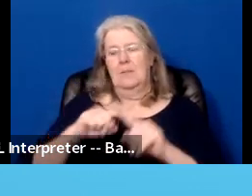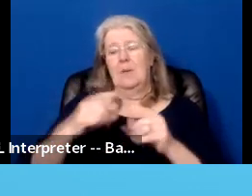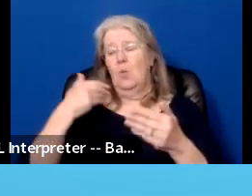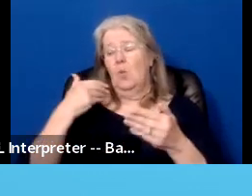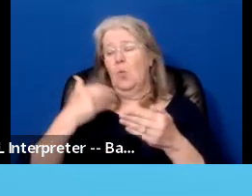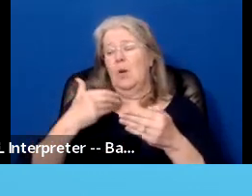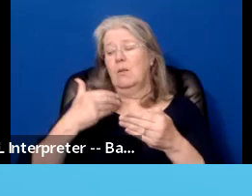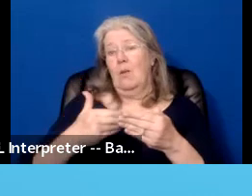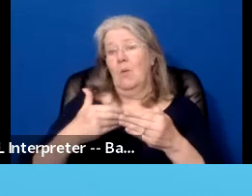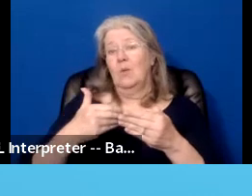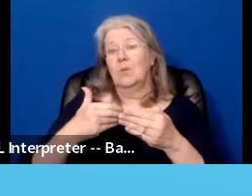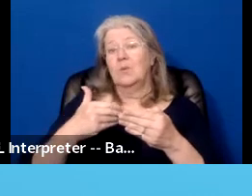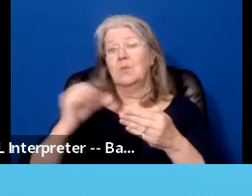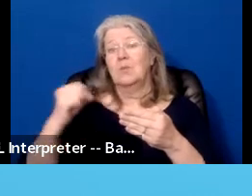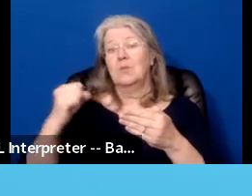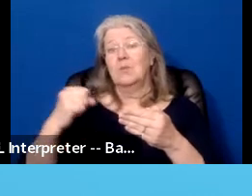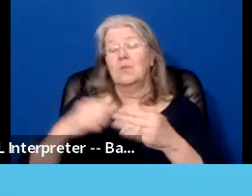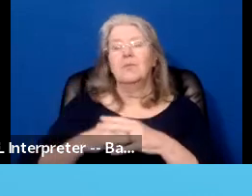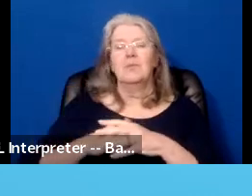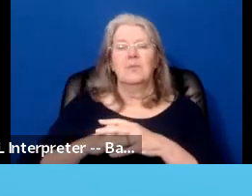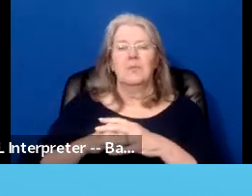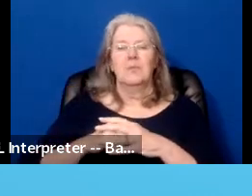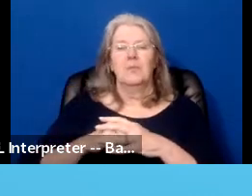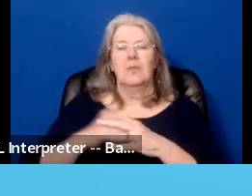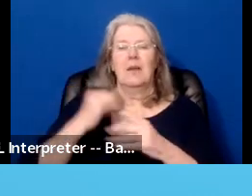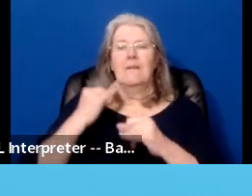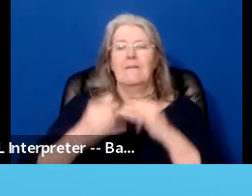Matt: Great. And the final question.